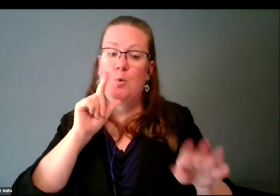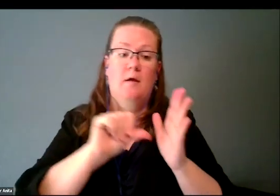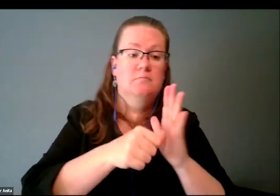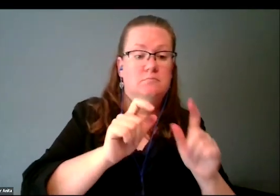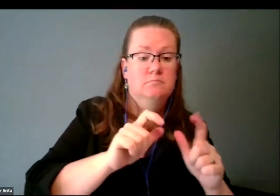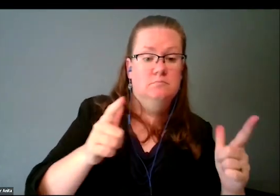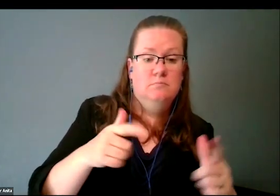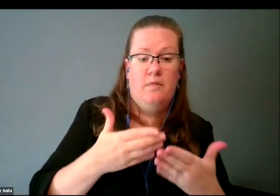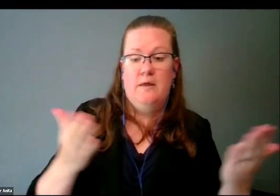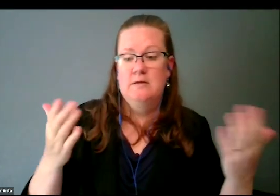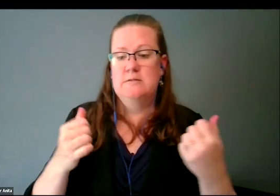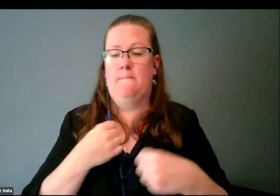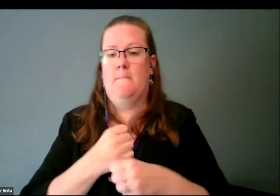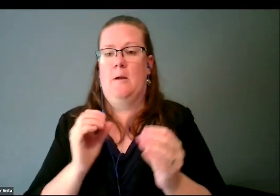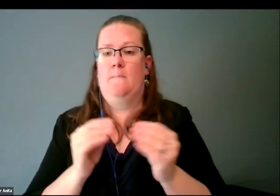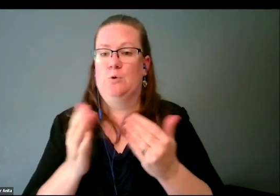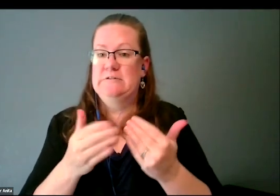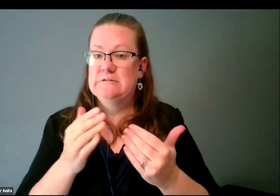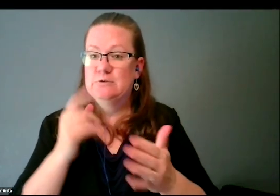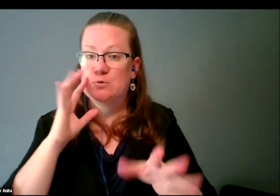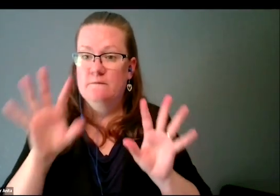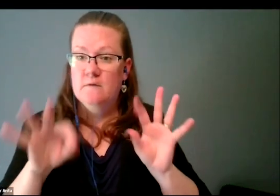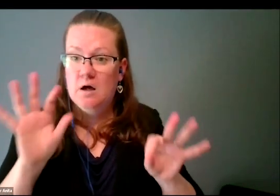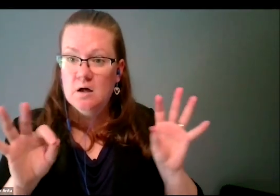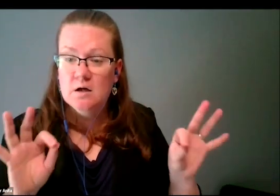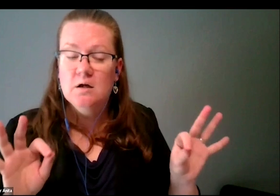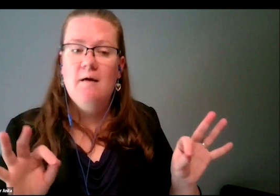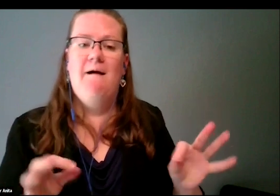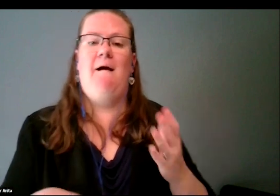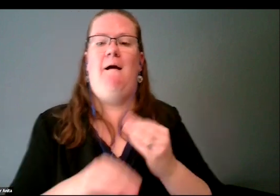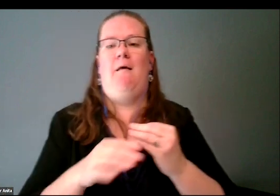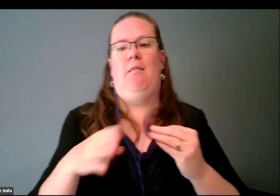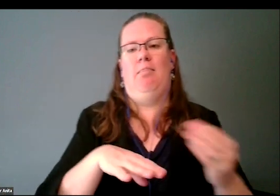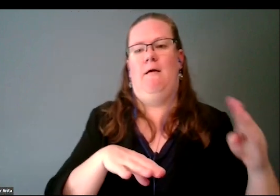to locate and interpret. You can add lots of layers to convey a lot more information